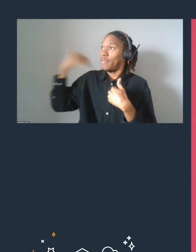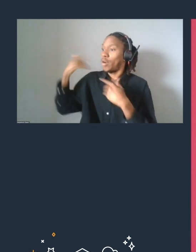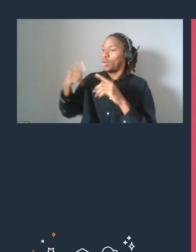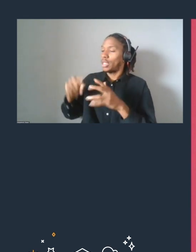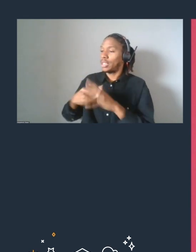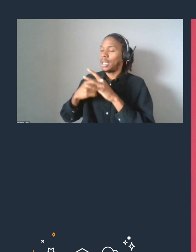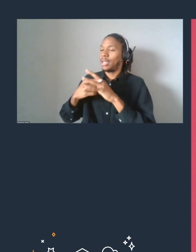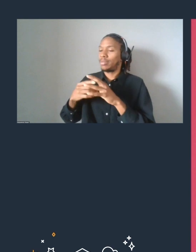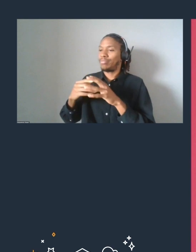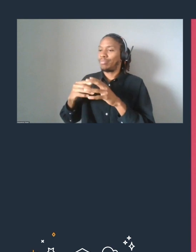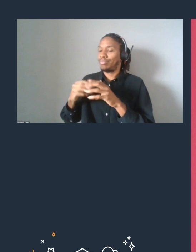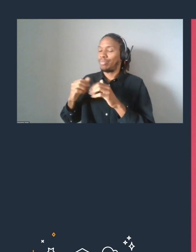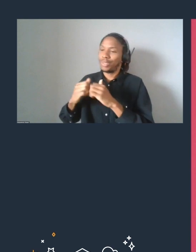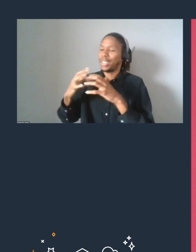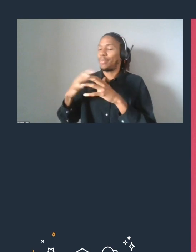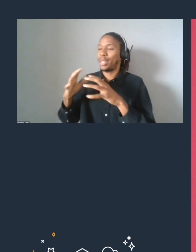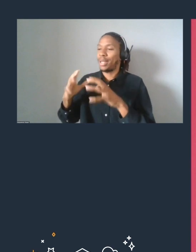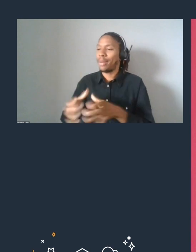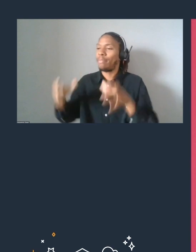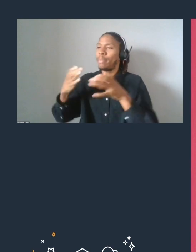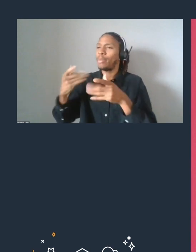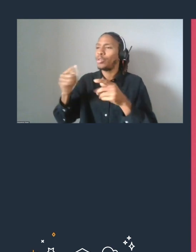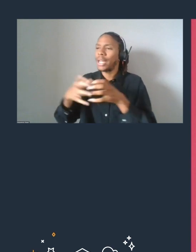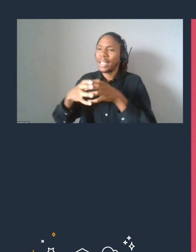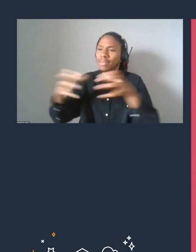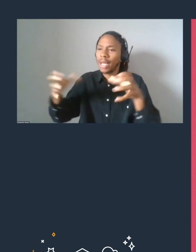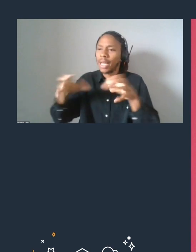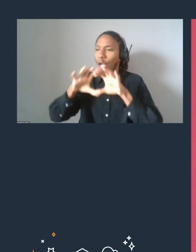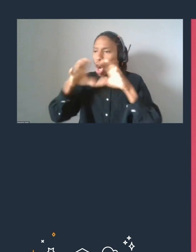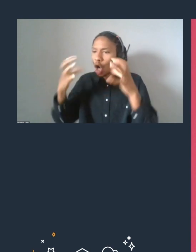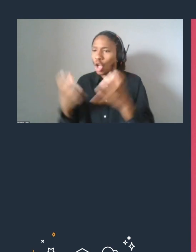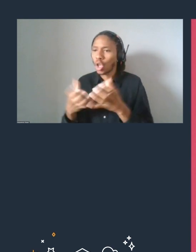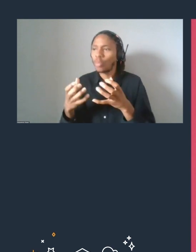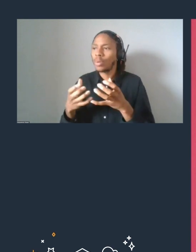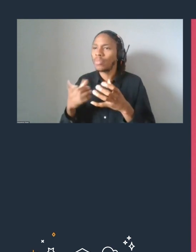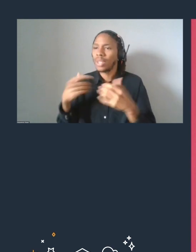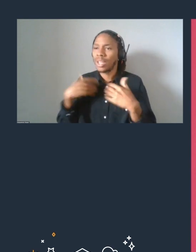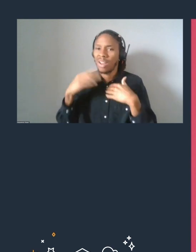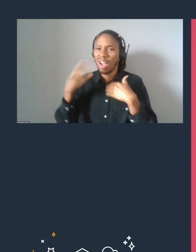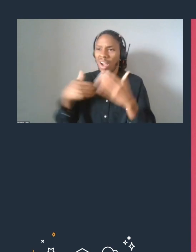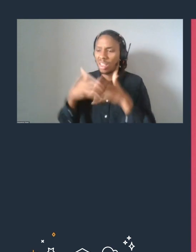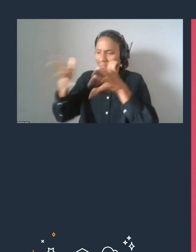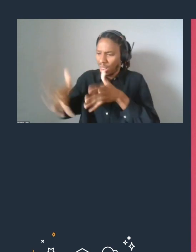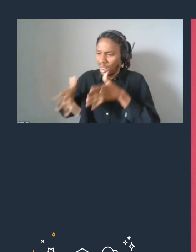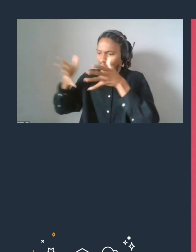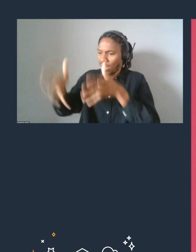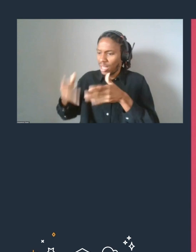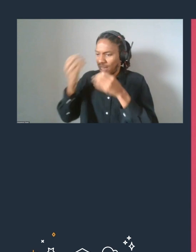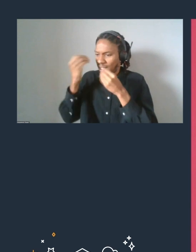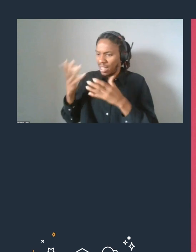trying to expand your global reach or something like that. You have all this data sitting in the bucket and you didn't